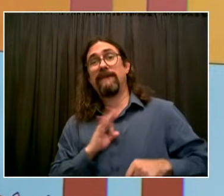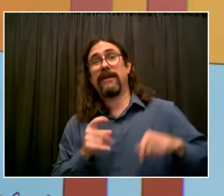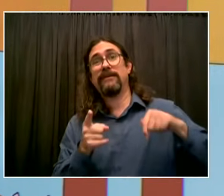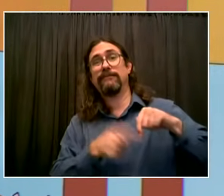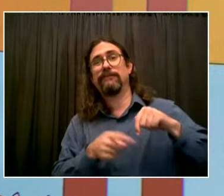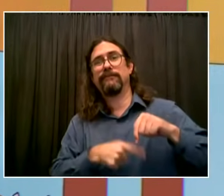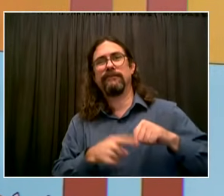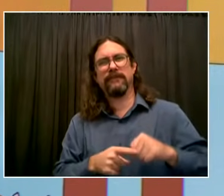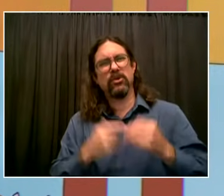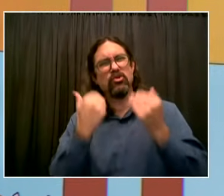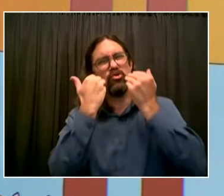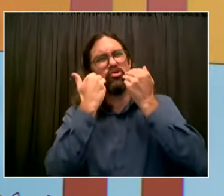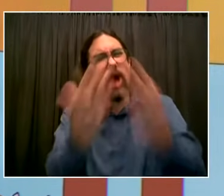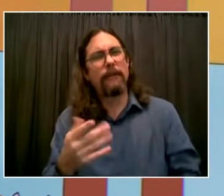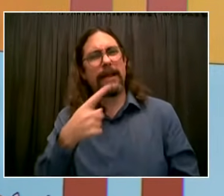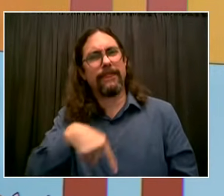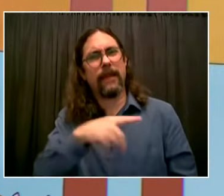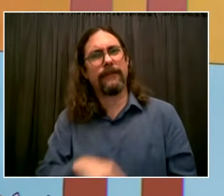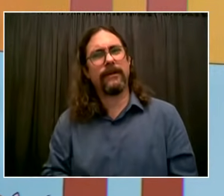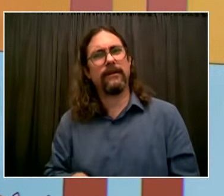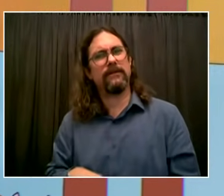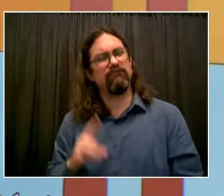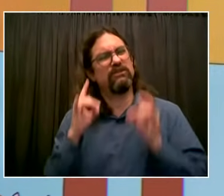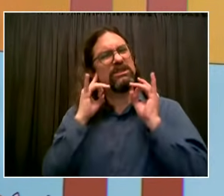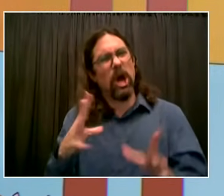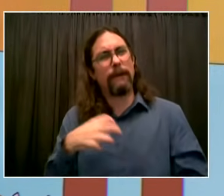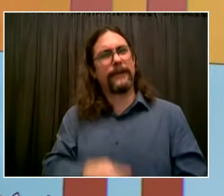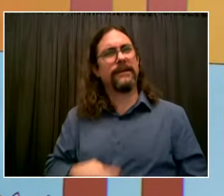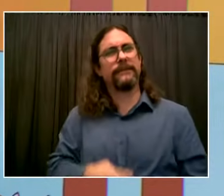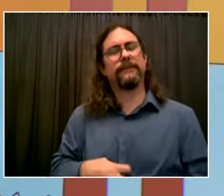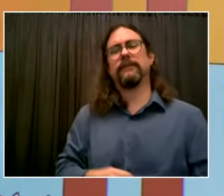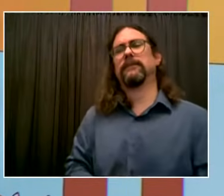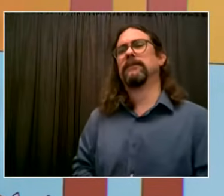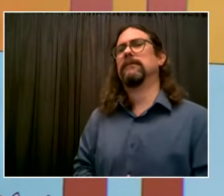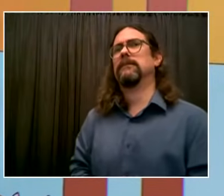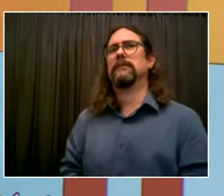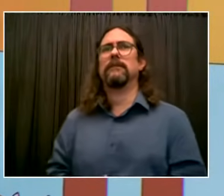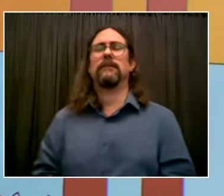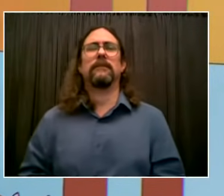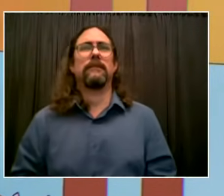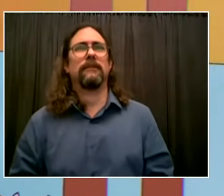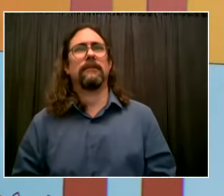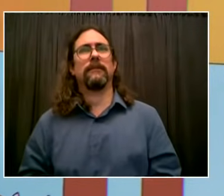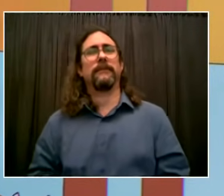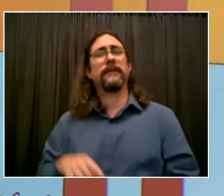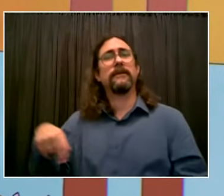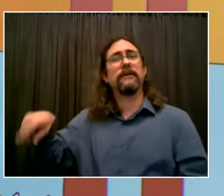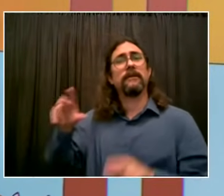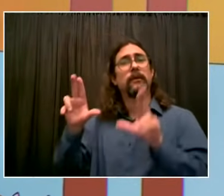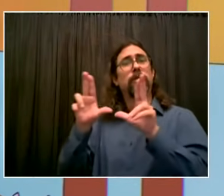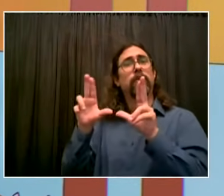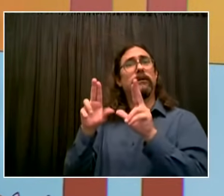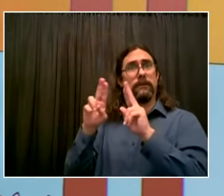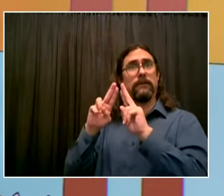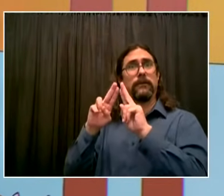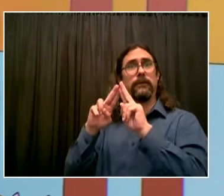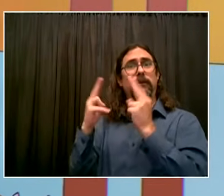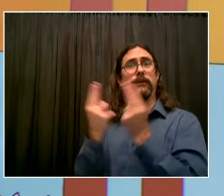WHO DIDN'T SHOW UP,Y OU SHOULD BE ASHAMED OF YOURSELF. TO THE UNION THAT